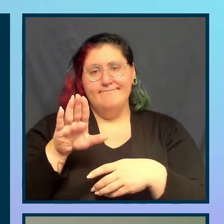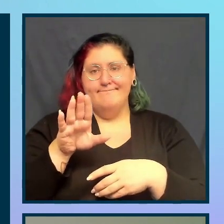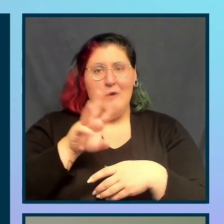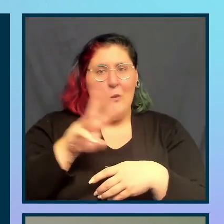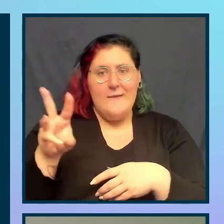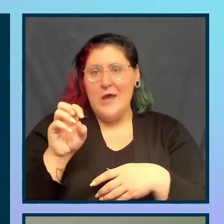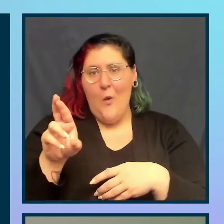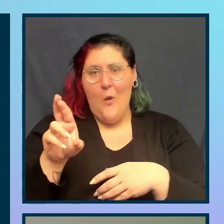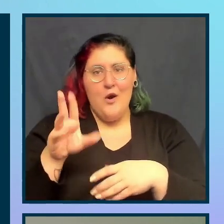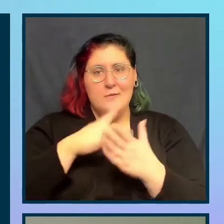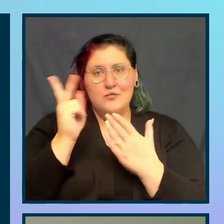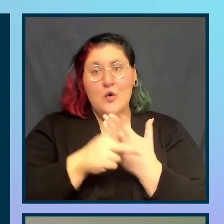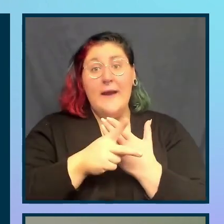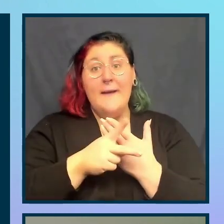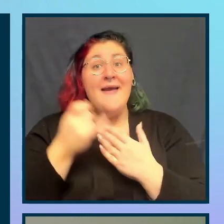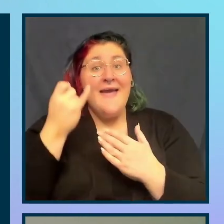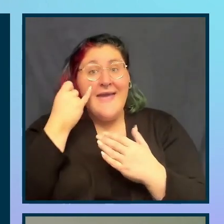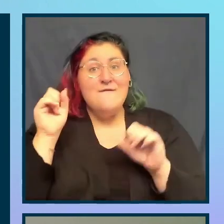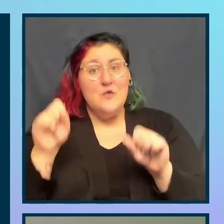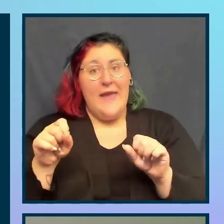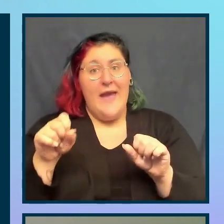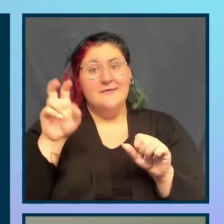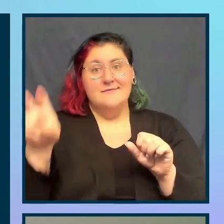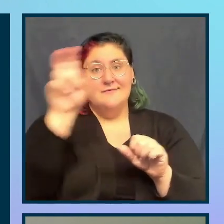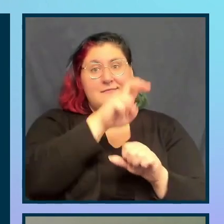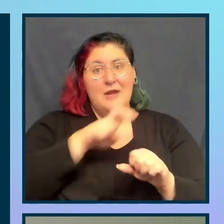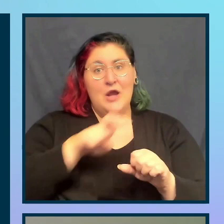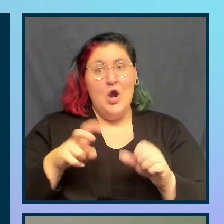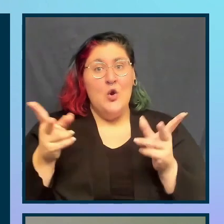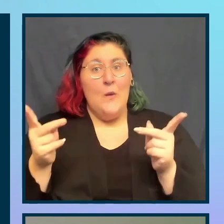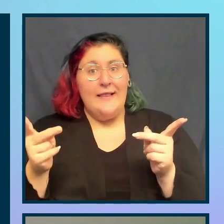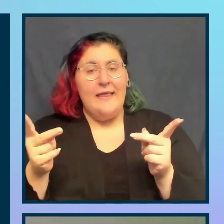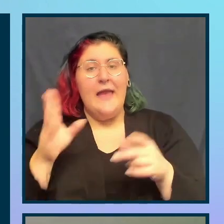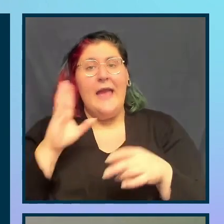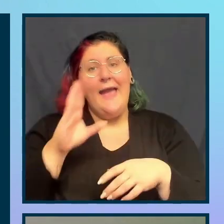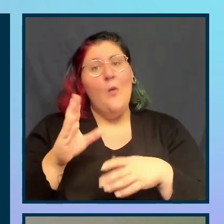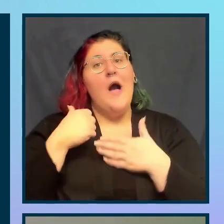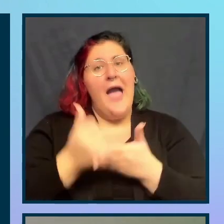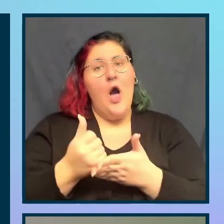is also going to have kind of scatter accessibility effects for like, cognitive accessibility, mobility accessibility,